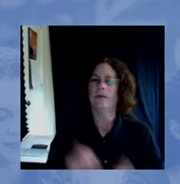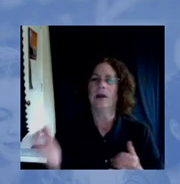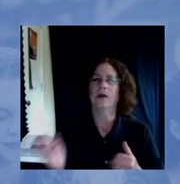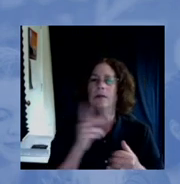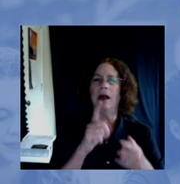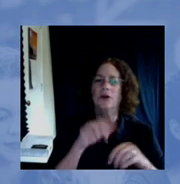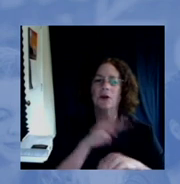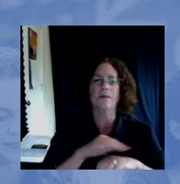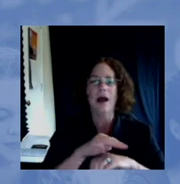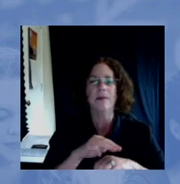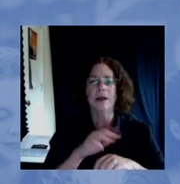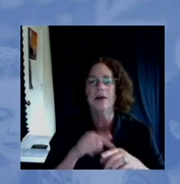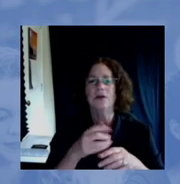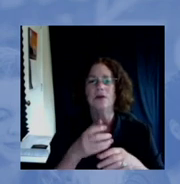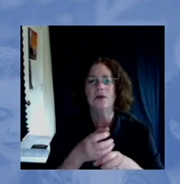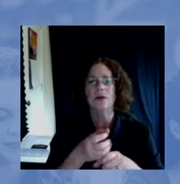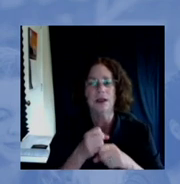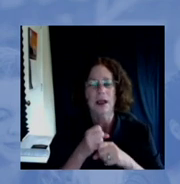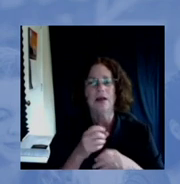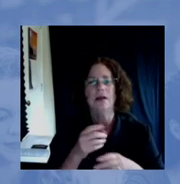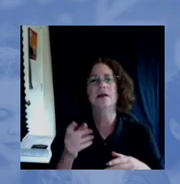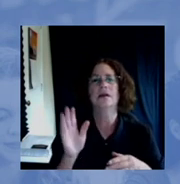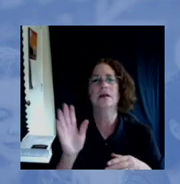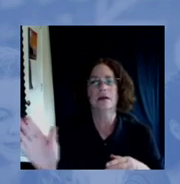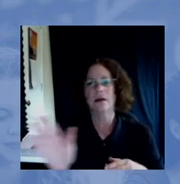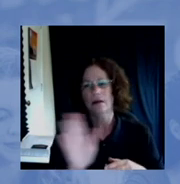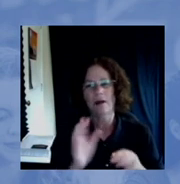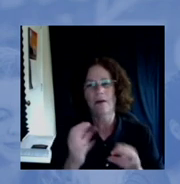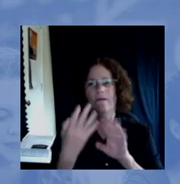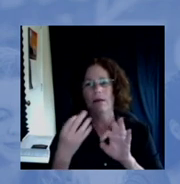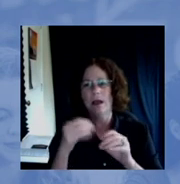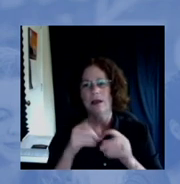LET'S GO BACK TO MIAMI AND GET MS. DIAZ AND IZQUIERDO INTO THE CONVERSATION.